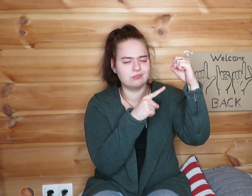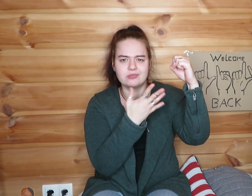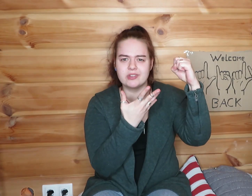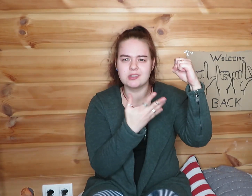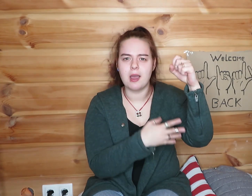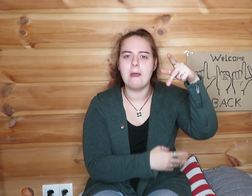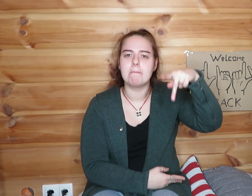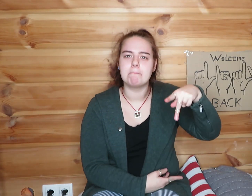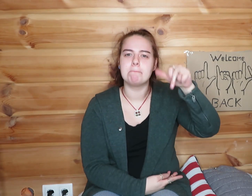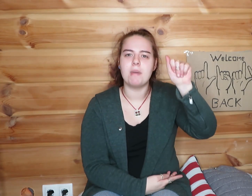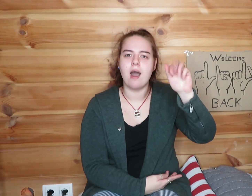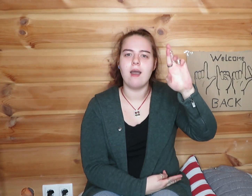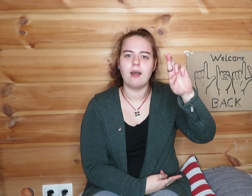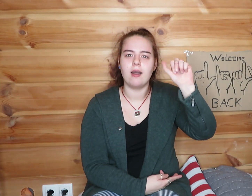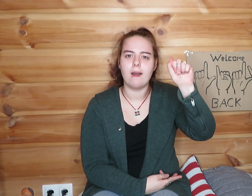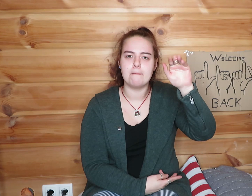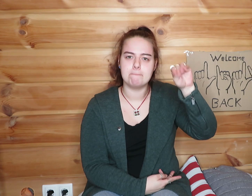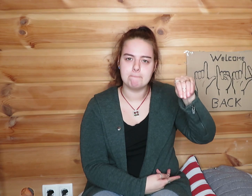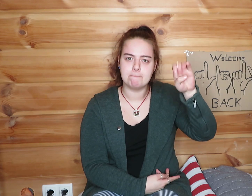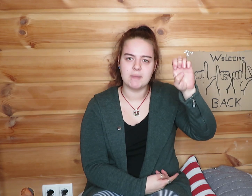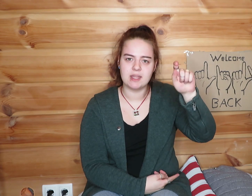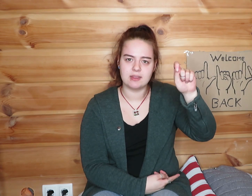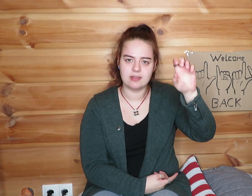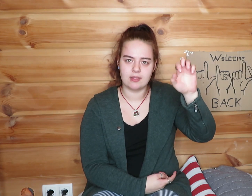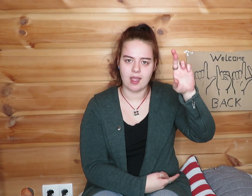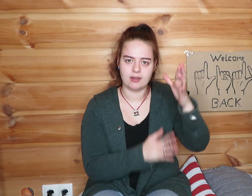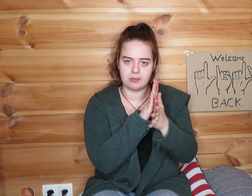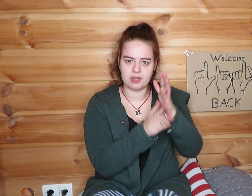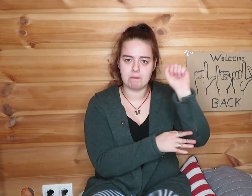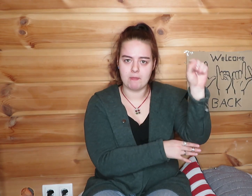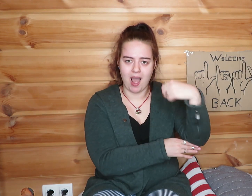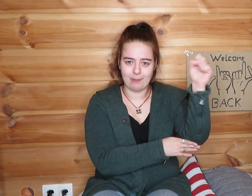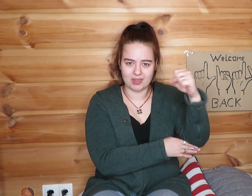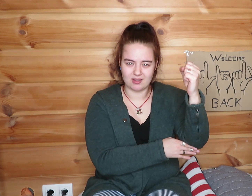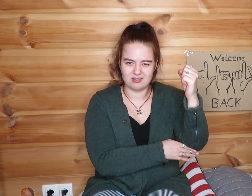What does this sign mean? Components.